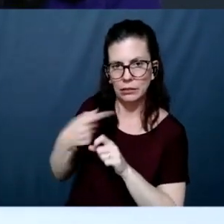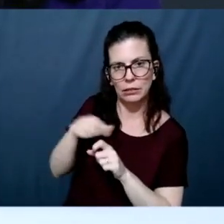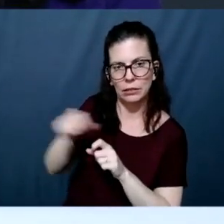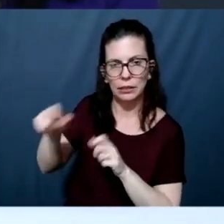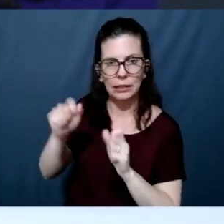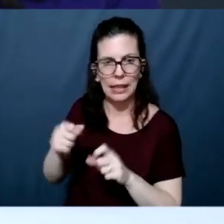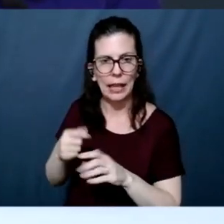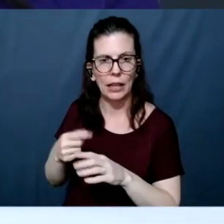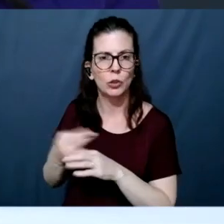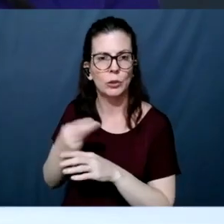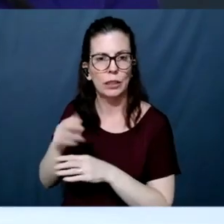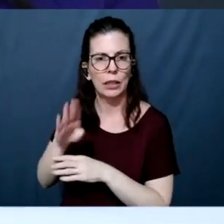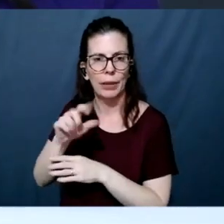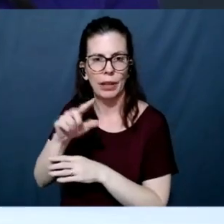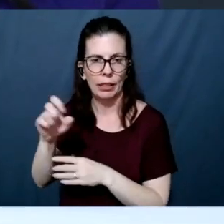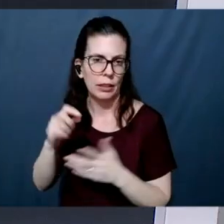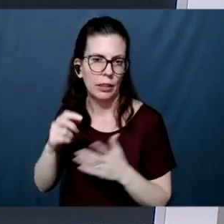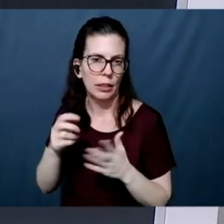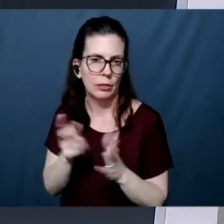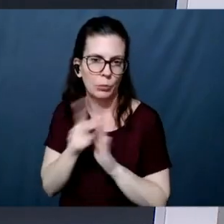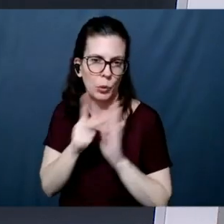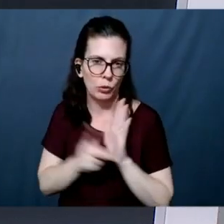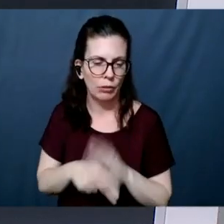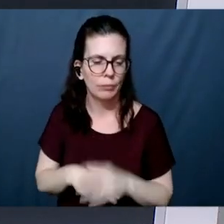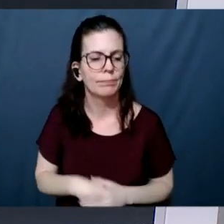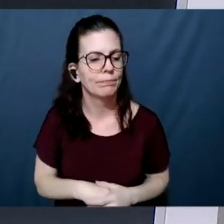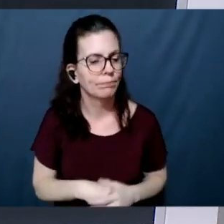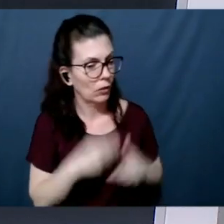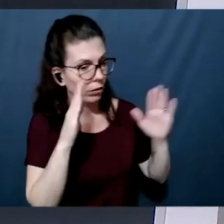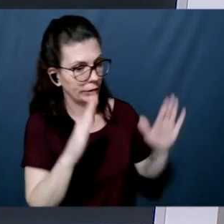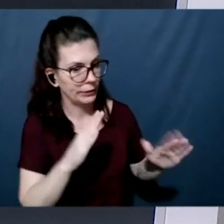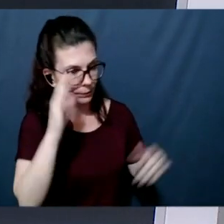Awesome. So you mentioned another AWS service,